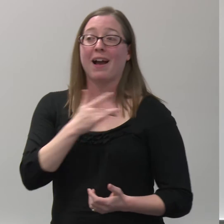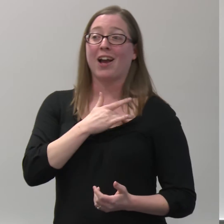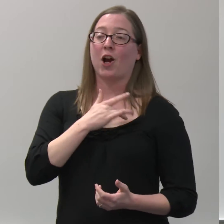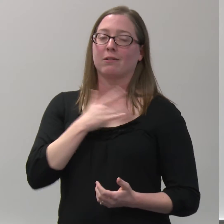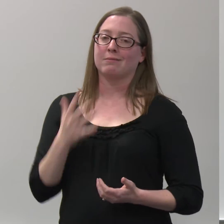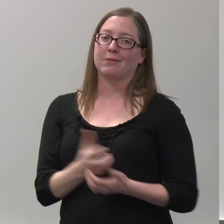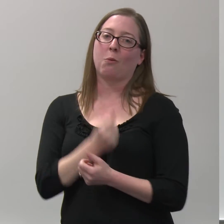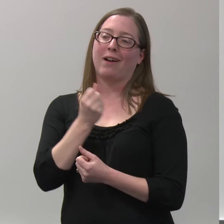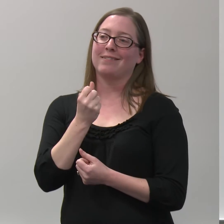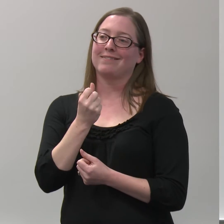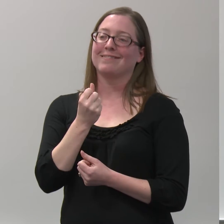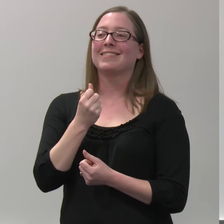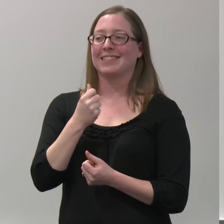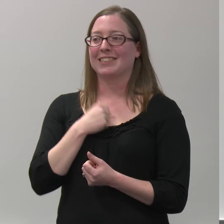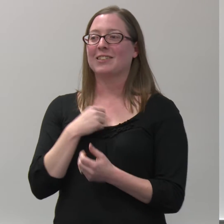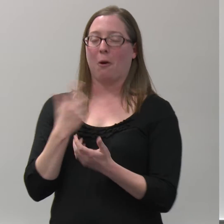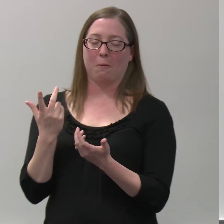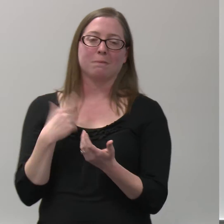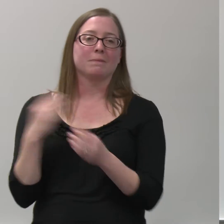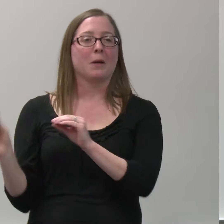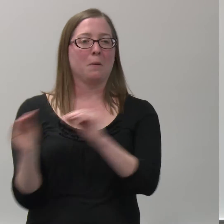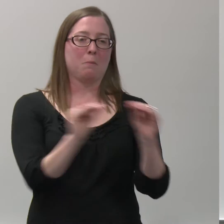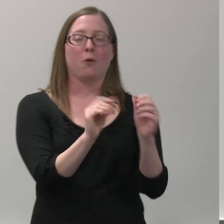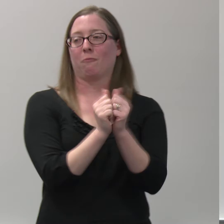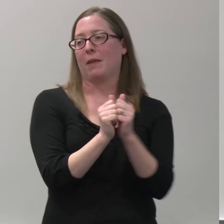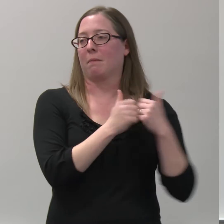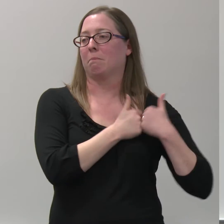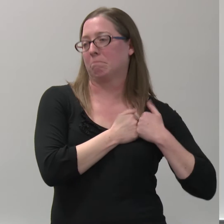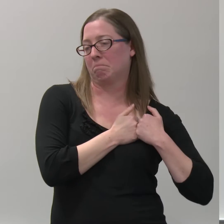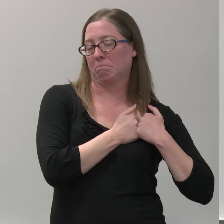and I traveled up the coast to San Francisco,